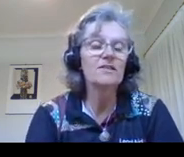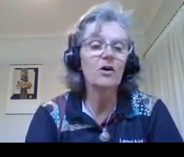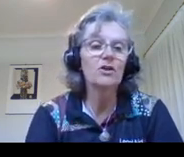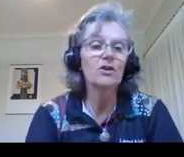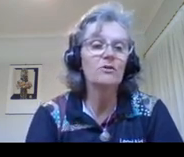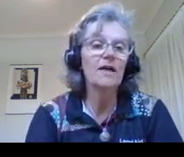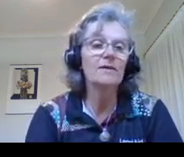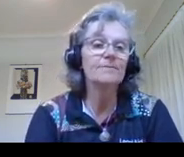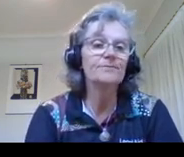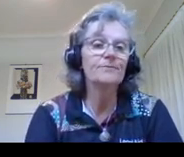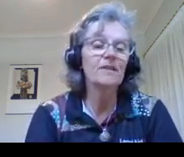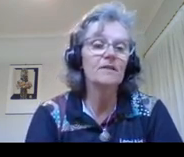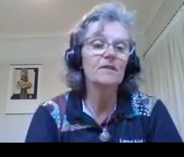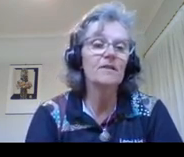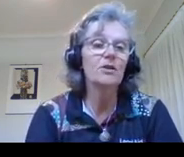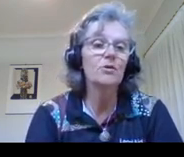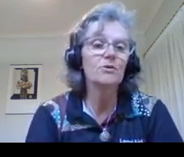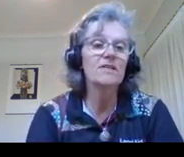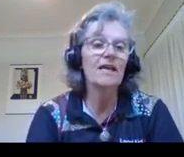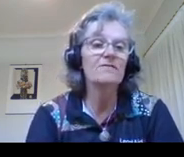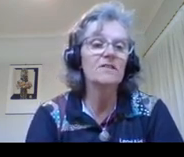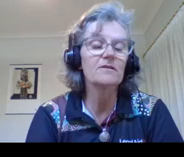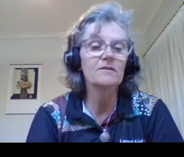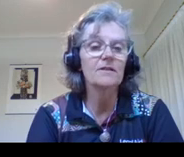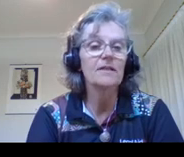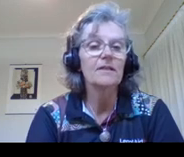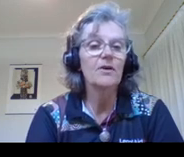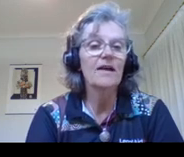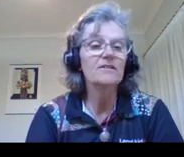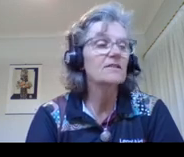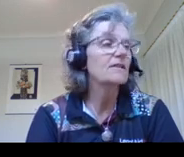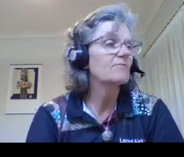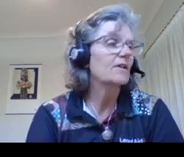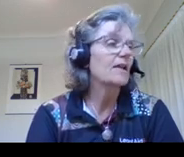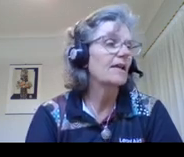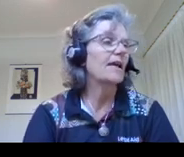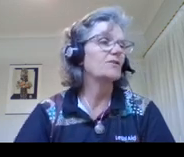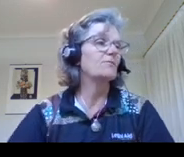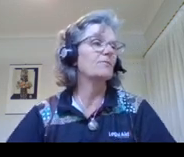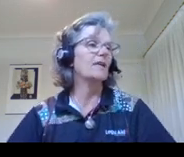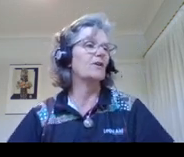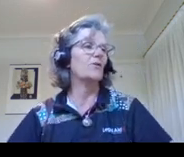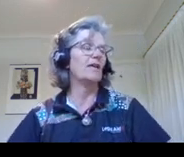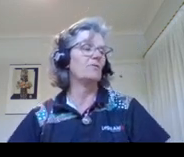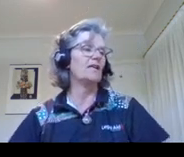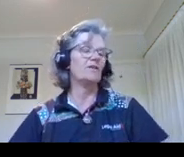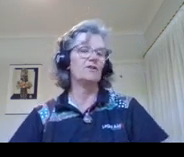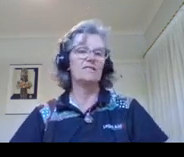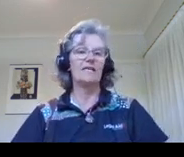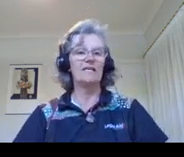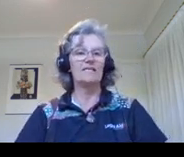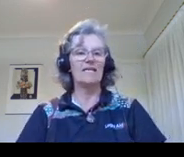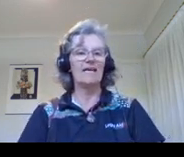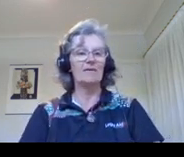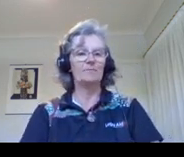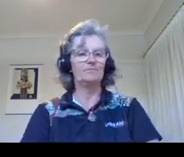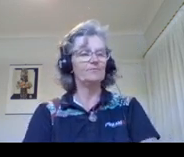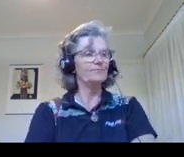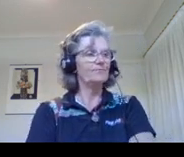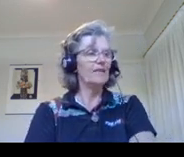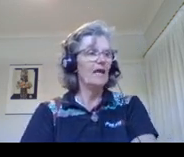on your in your saved browsers and yeah and get on there whenever you see a scam yeah so